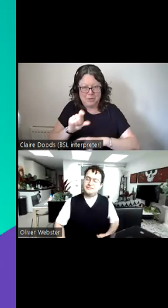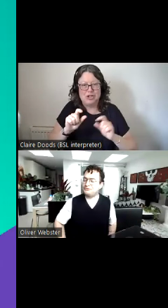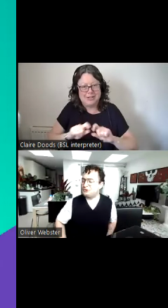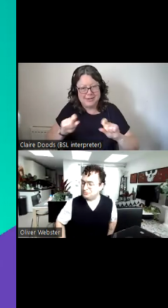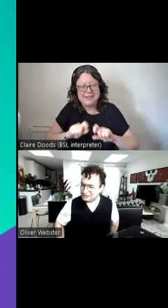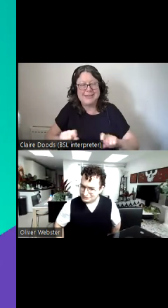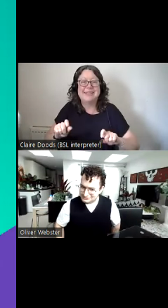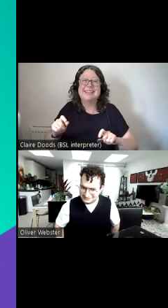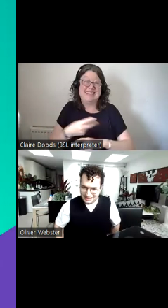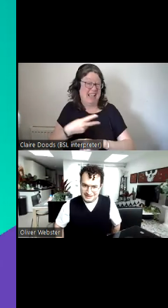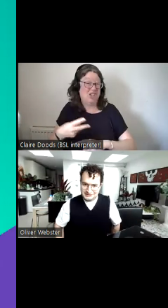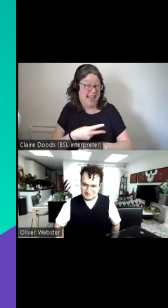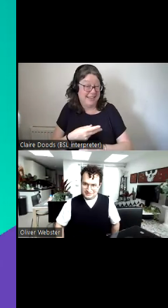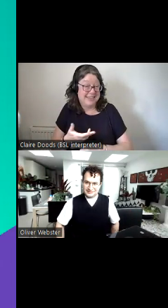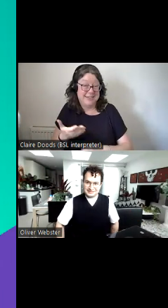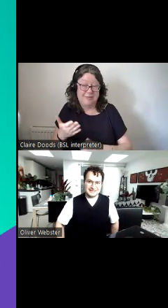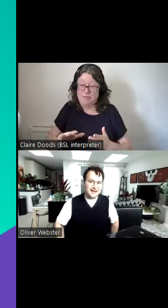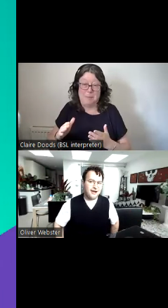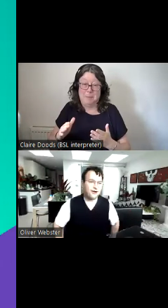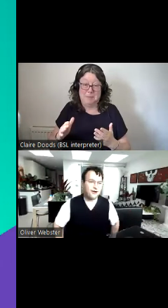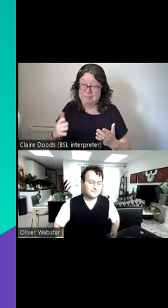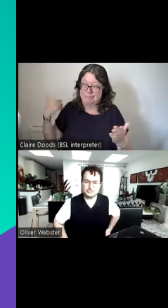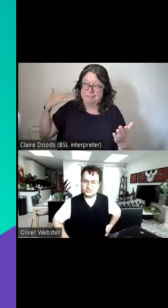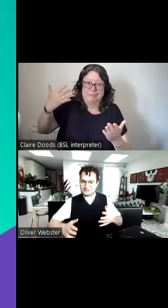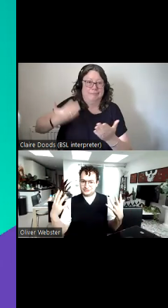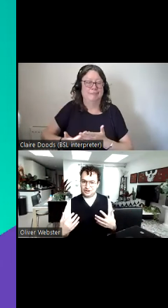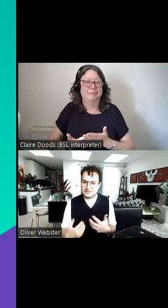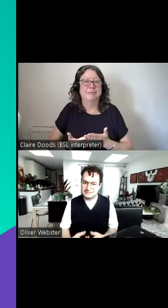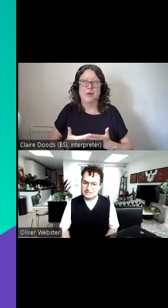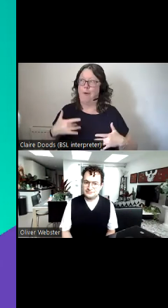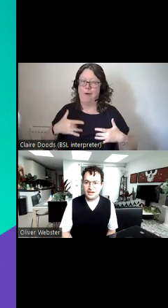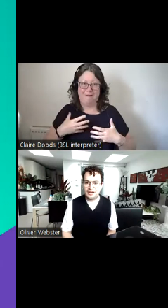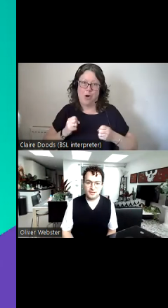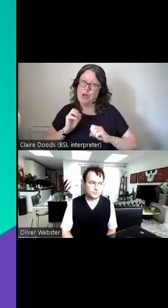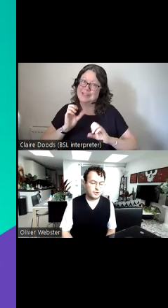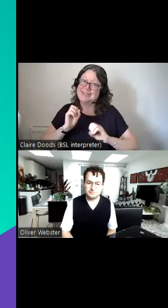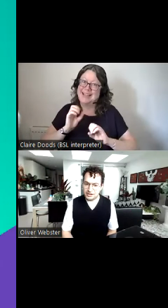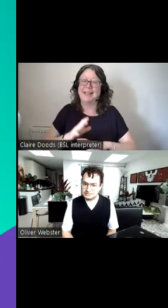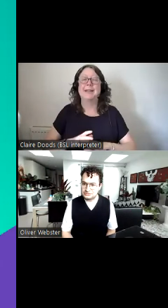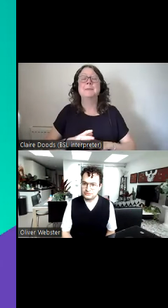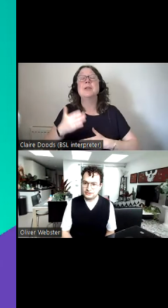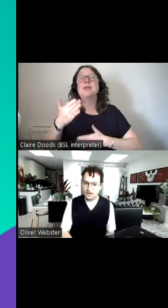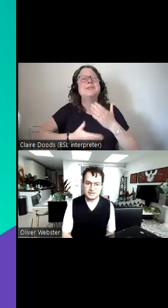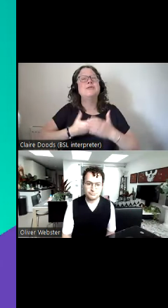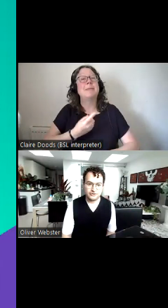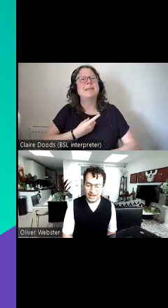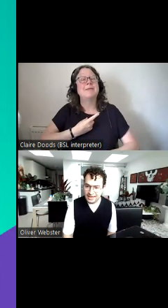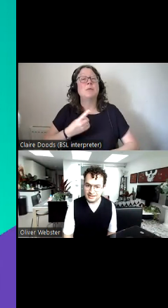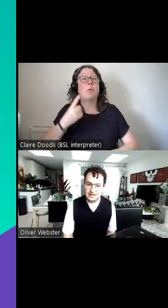I think I've got quite a lot to say about this. Just to describe myself, I'm a white person with curly brown hair